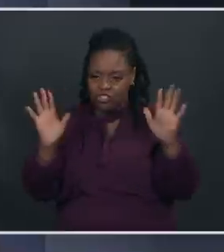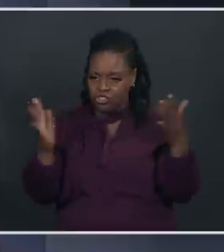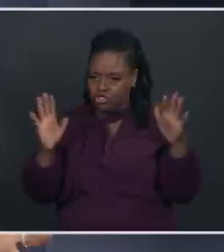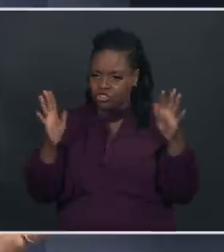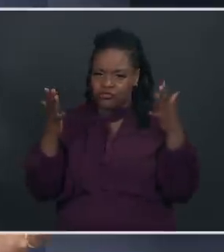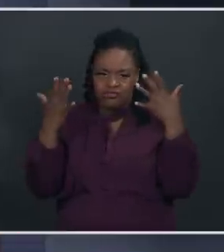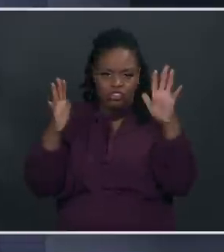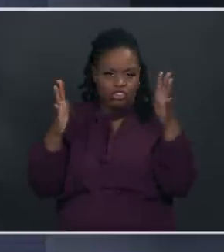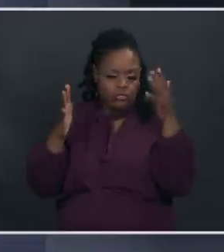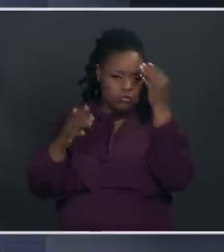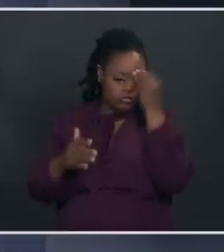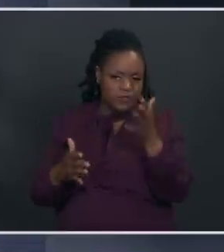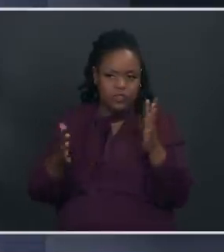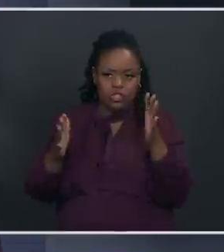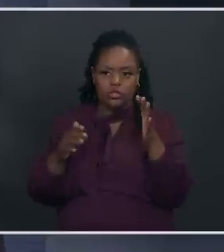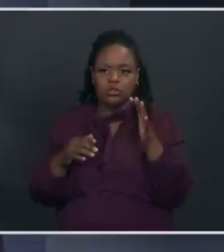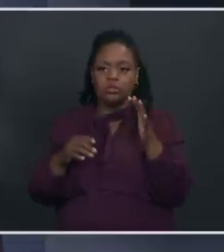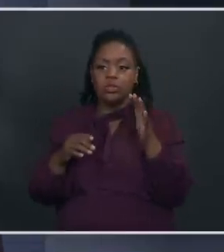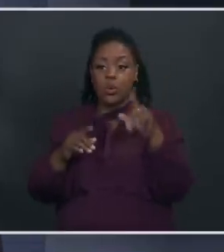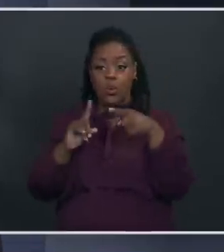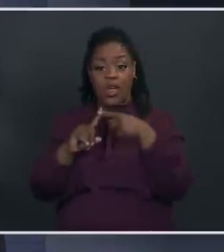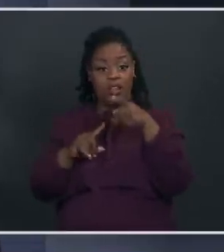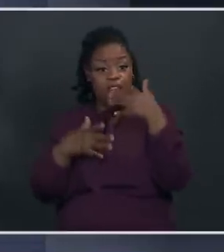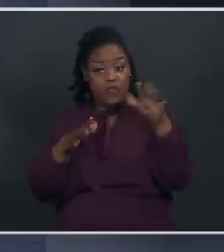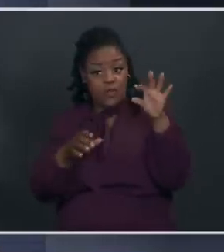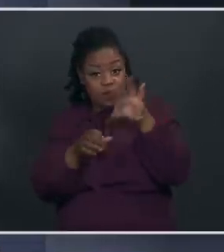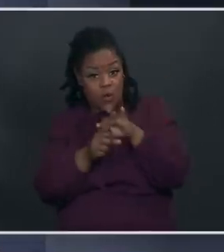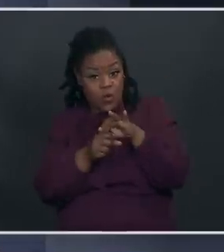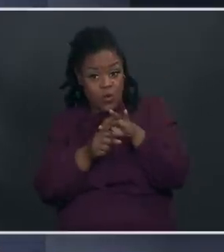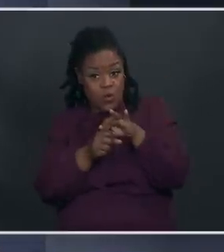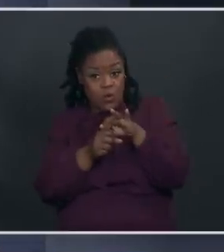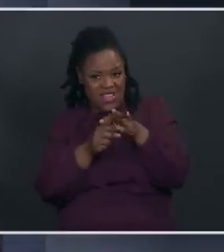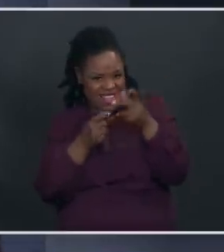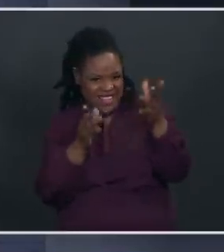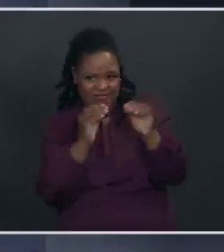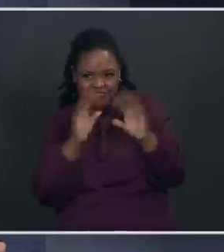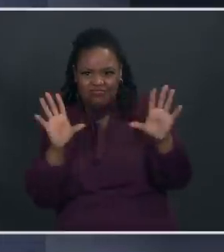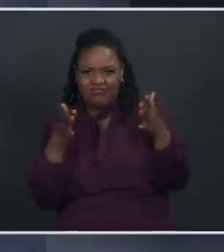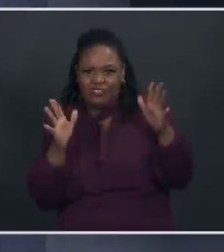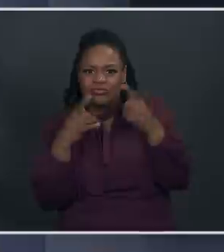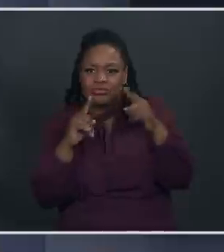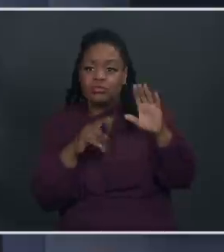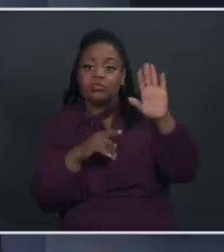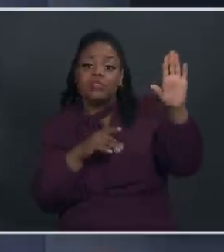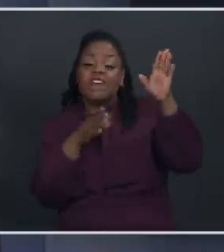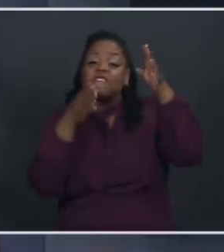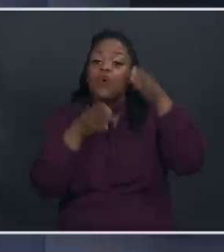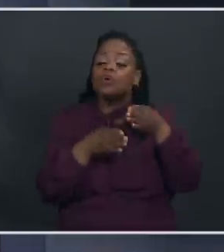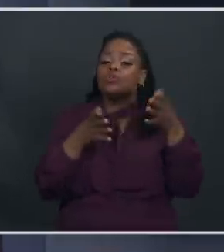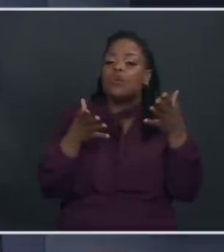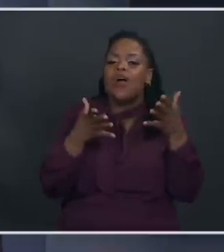voted on impeachment, I should say. But his focus is on doing -- delivering on what the American people elected him to do,